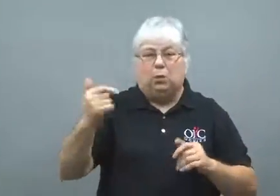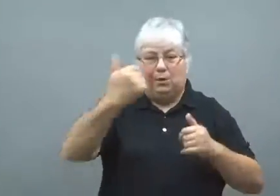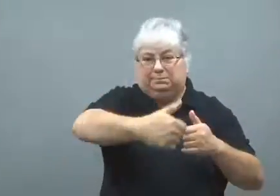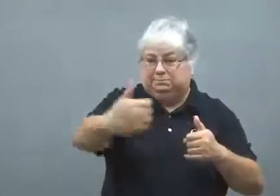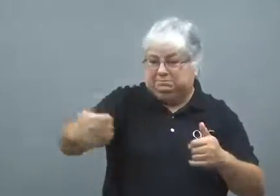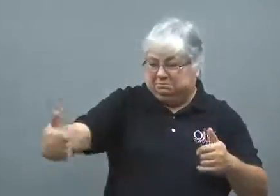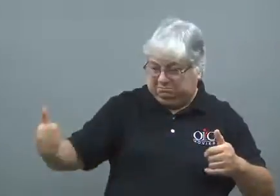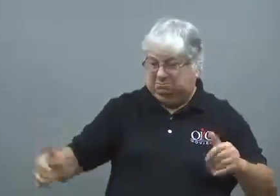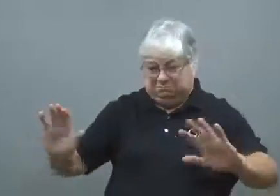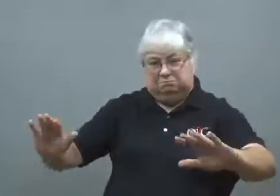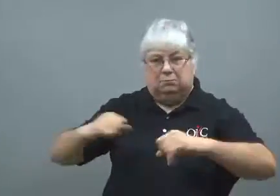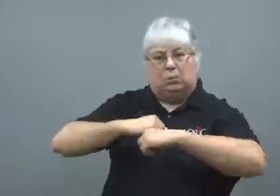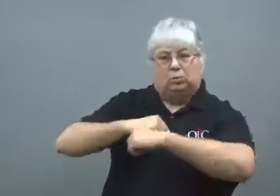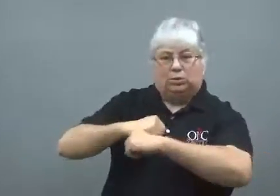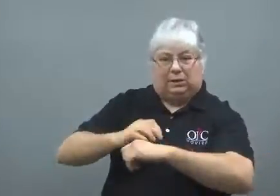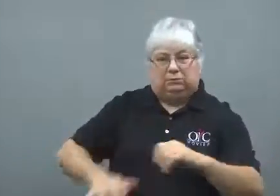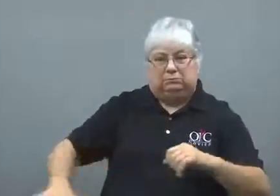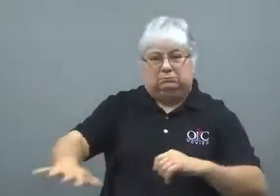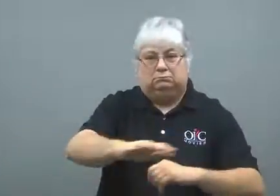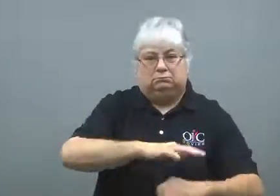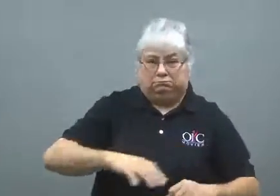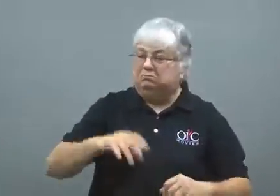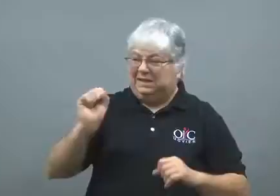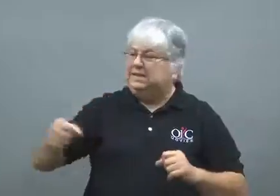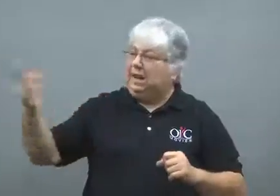to set up a security zone around the wreckage,